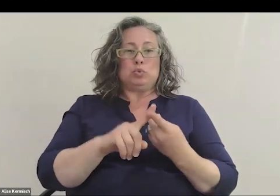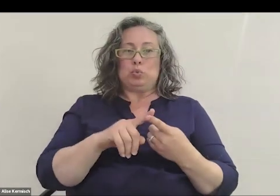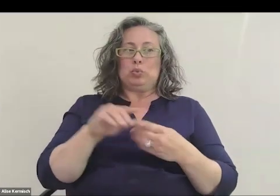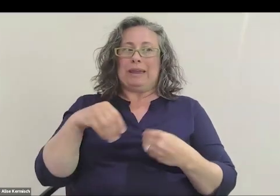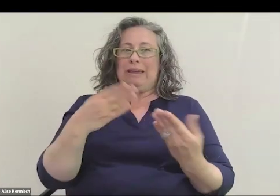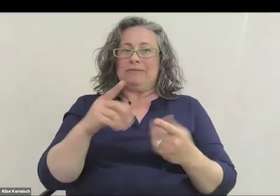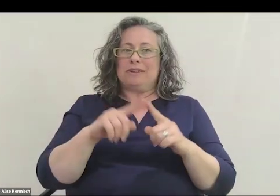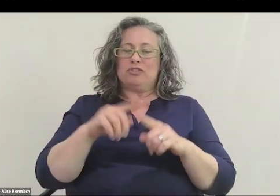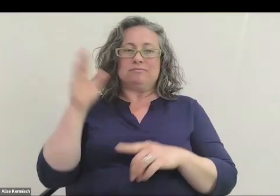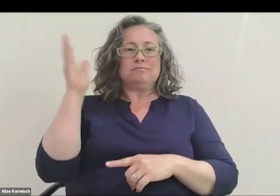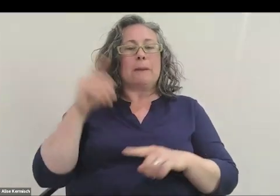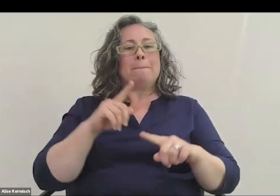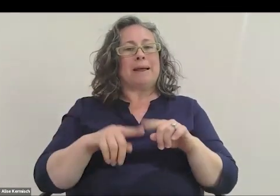The sort of image of him in a wheelchair